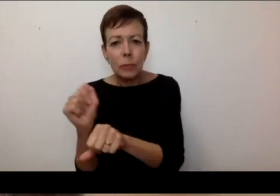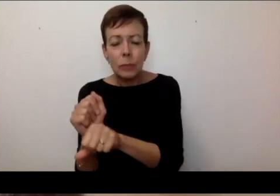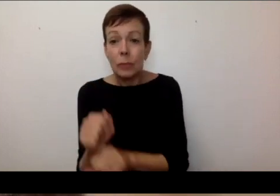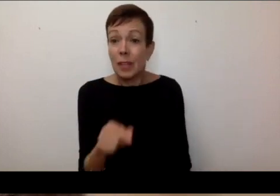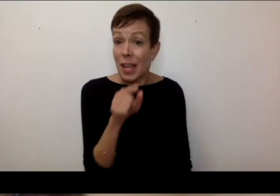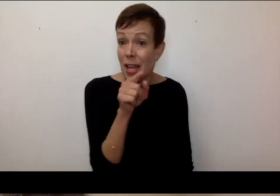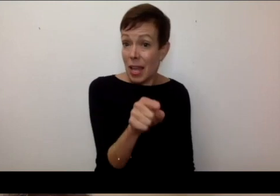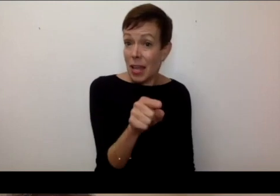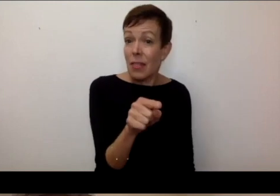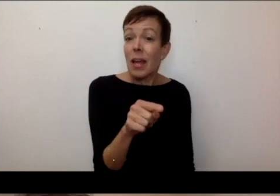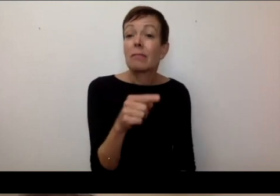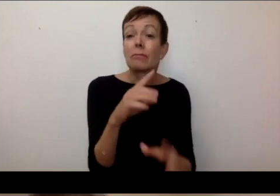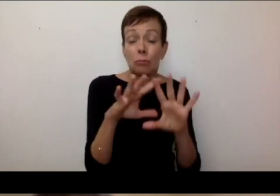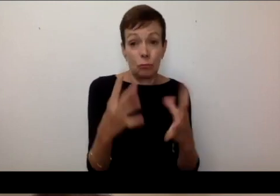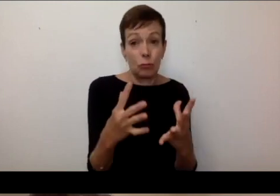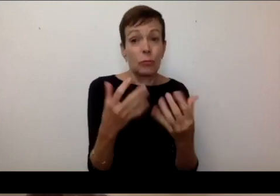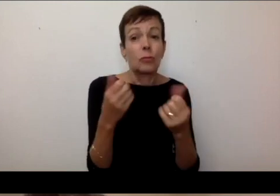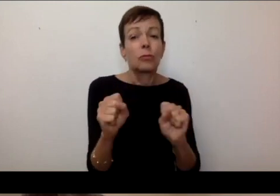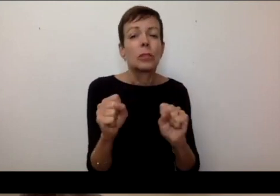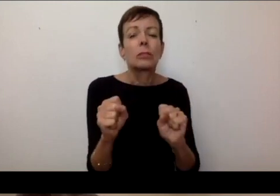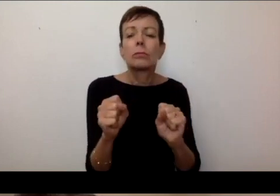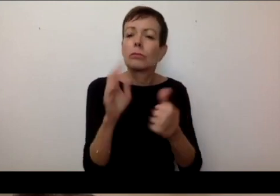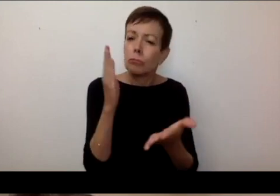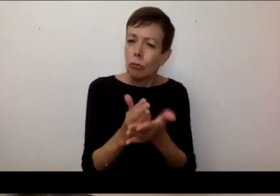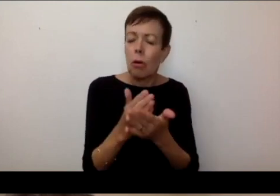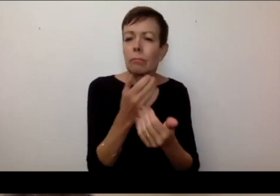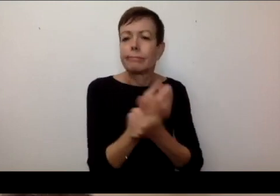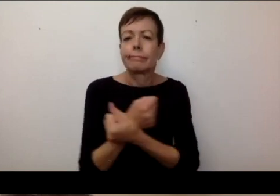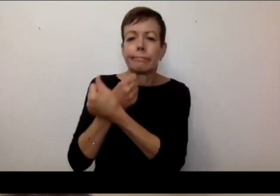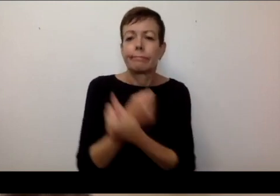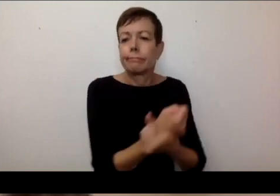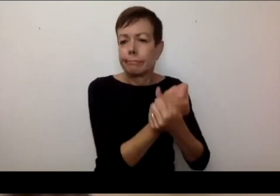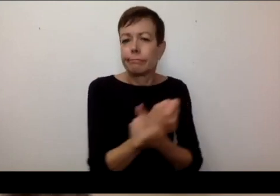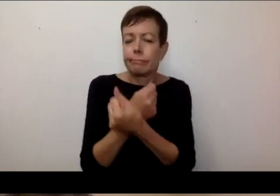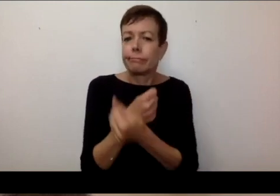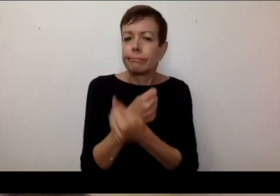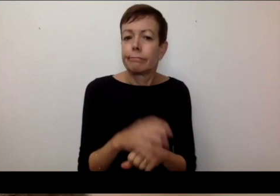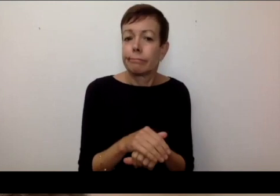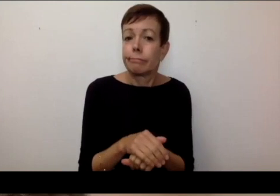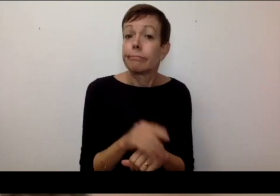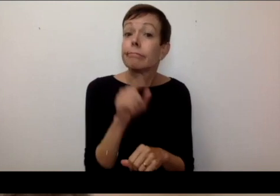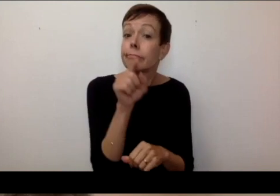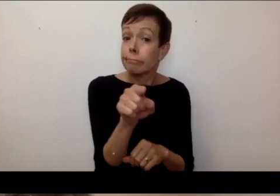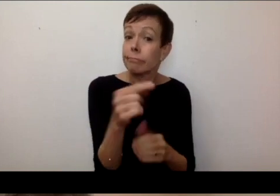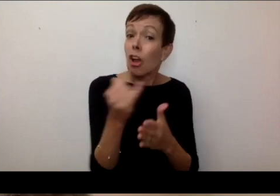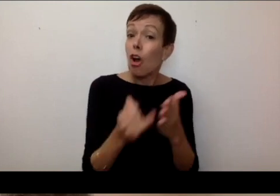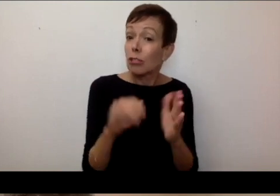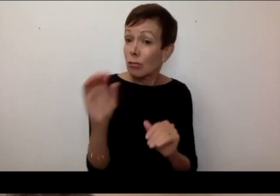slavery in the 1980s the artist union of ontario called for a living culture and a living wage in